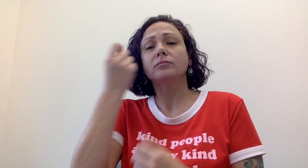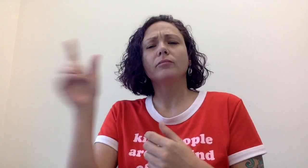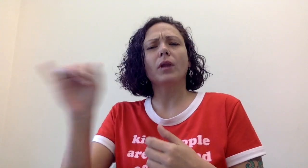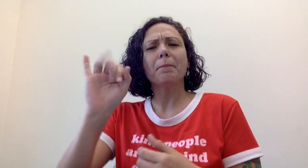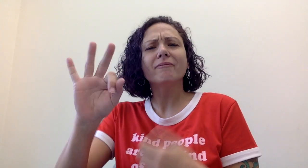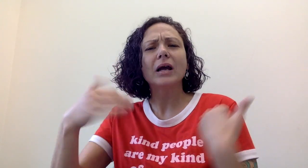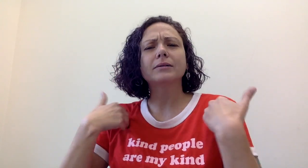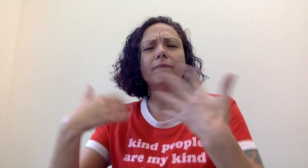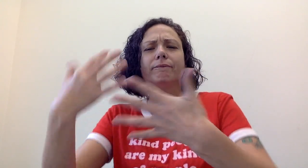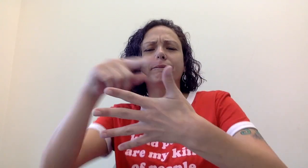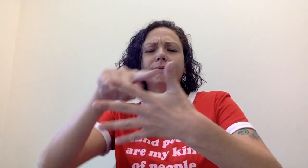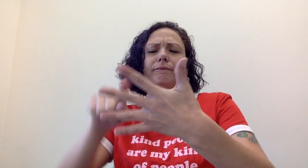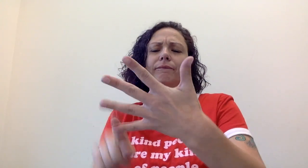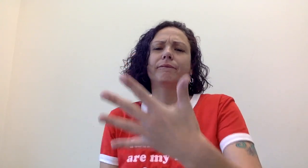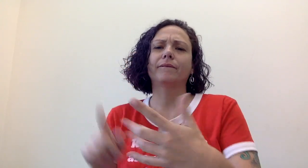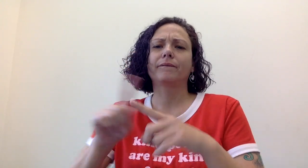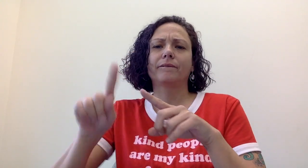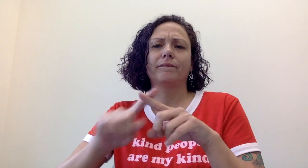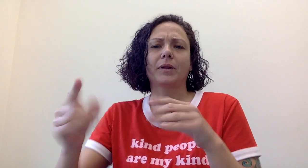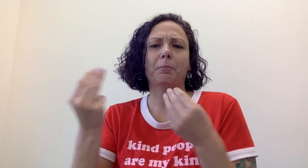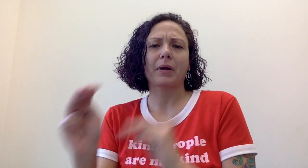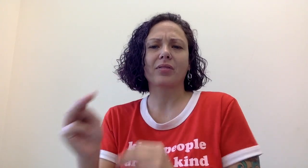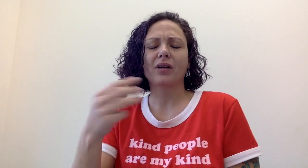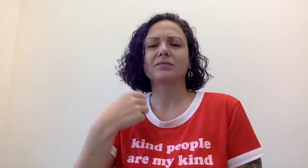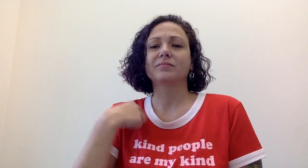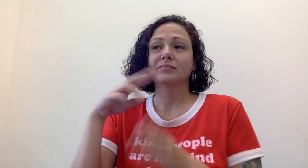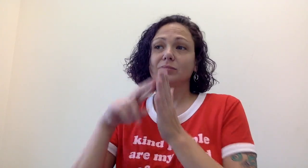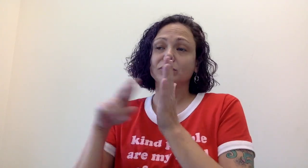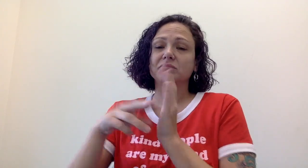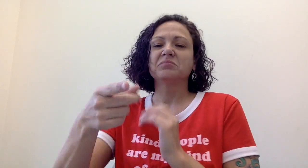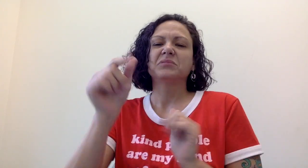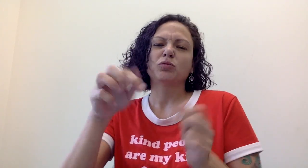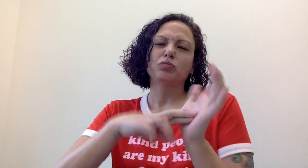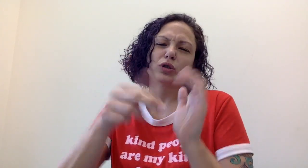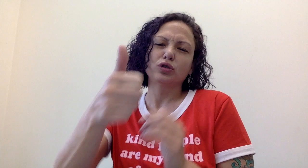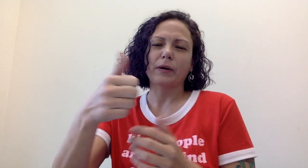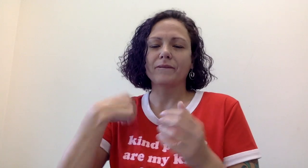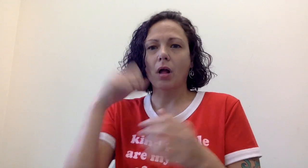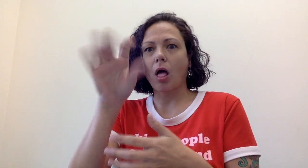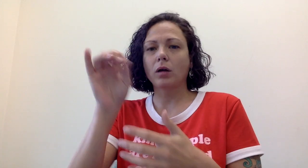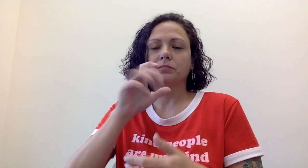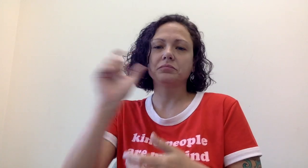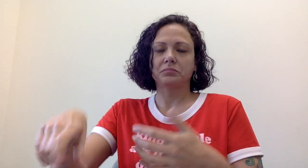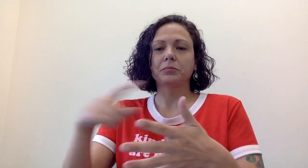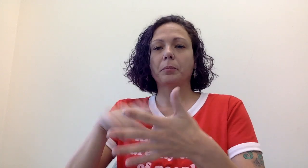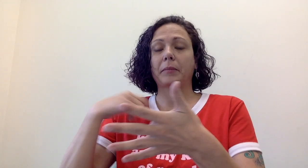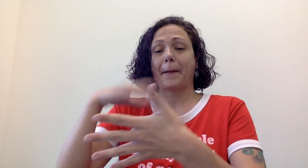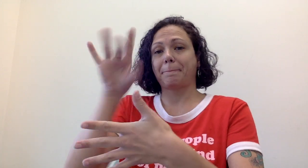IF has different methods to do it and I could tell you all methods, but you can look it up yourself.